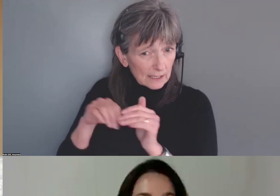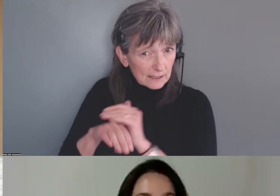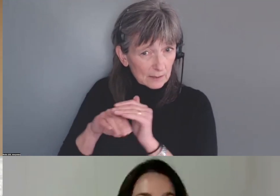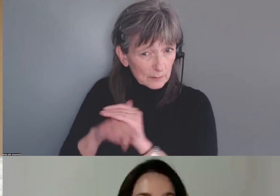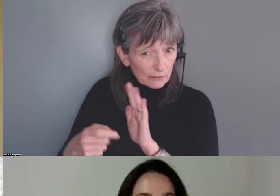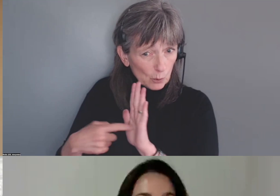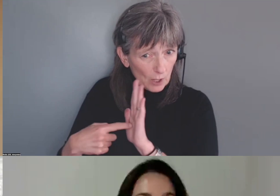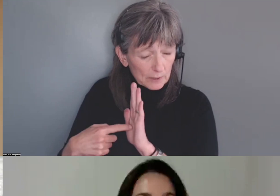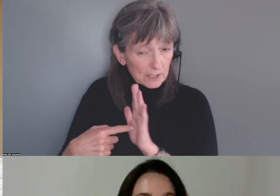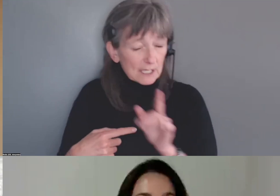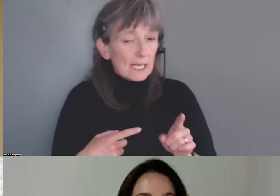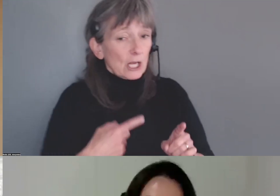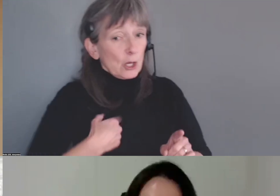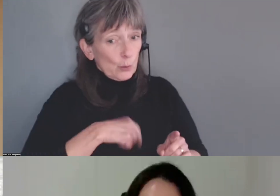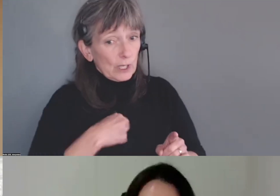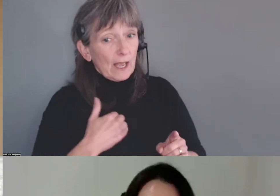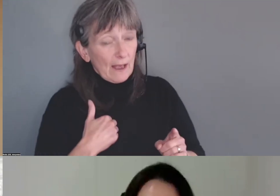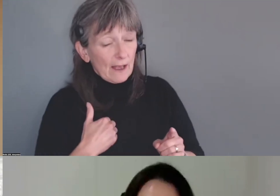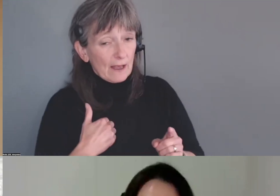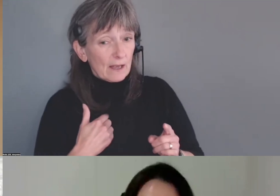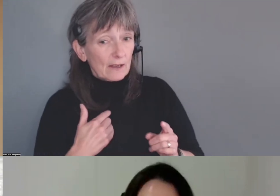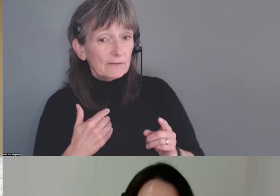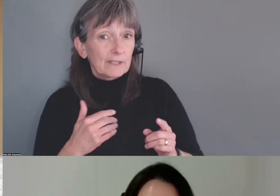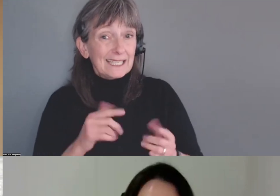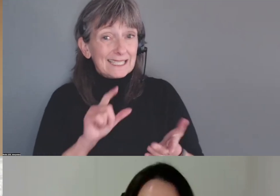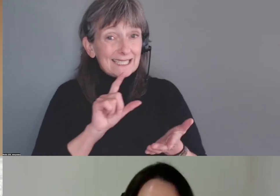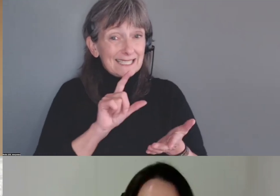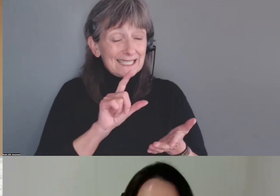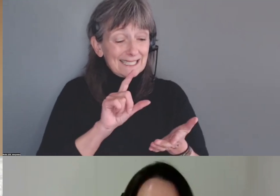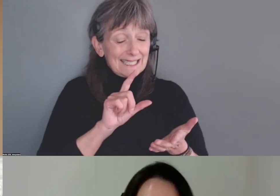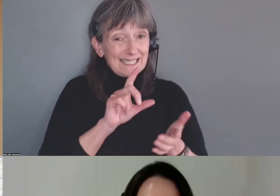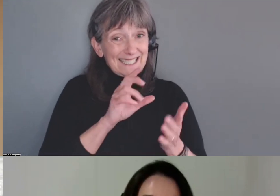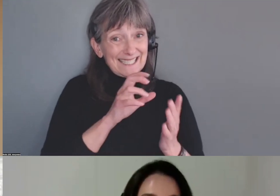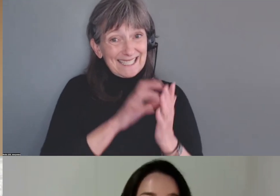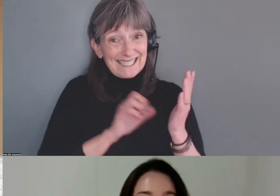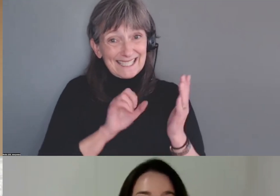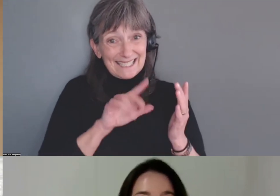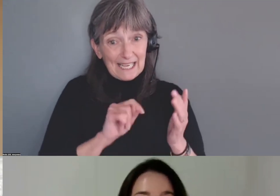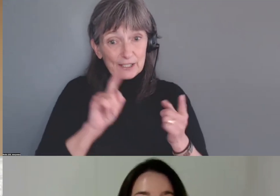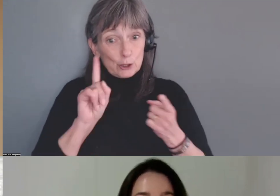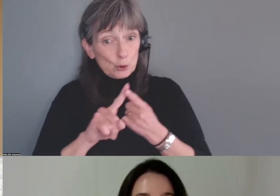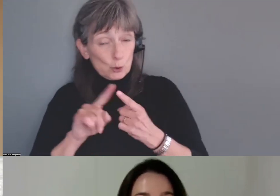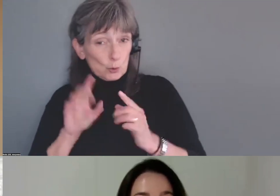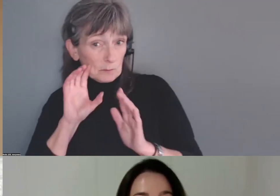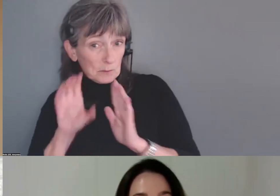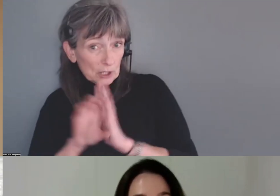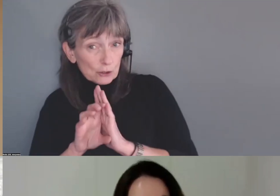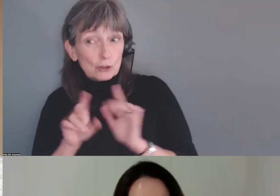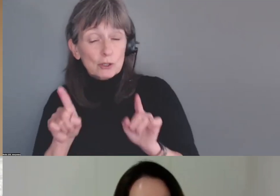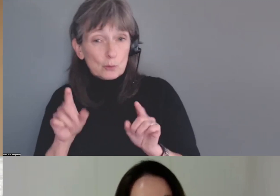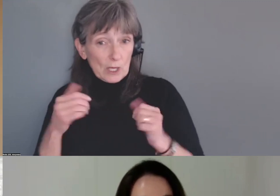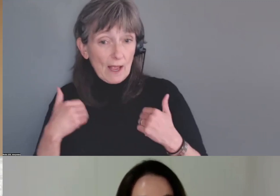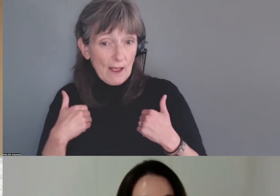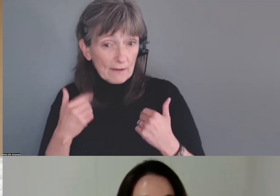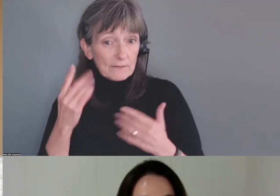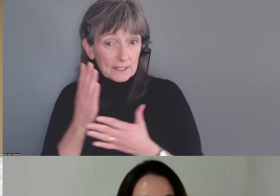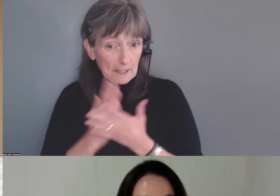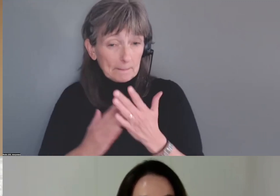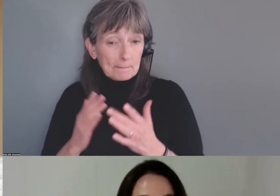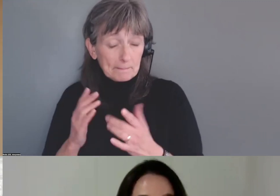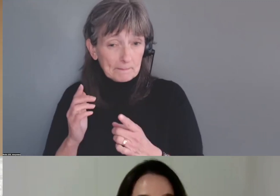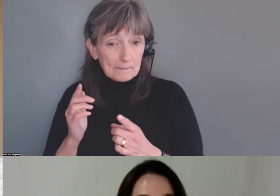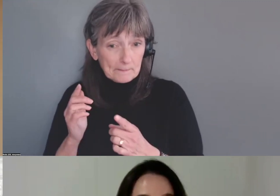adding alt text to images. Obviously, the content itself is tagged in a way that is